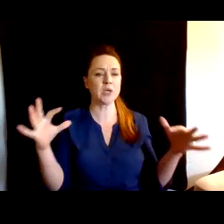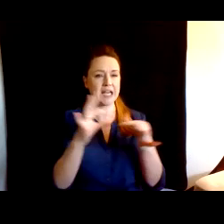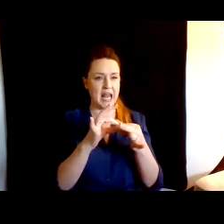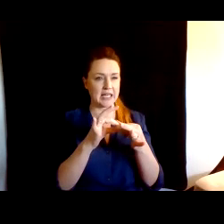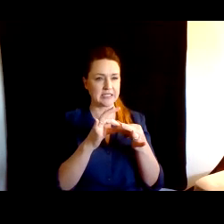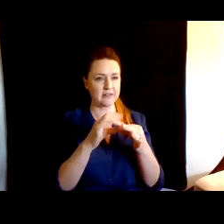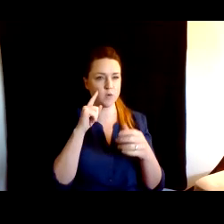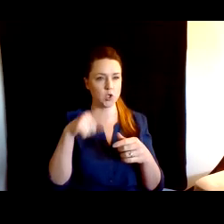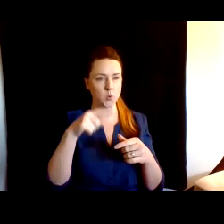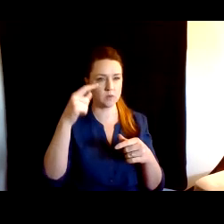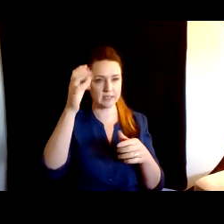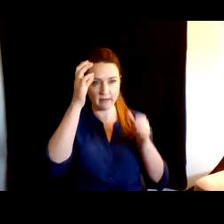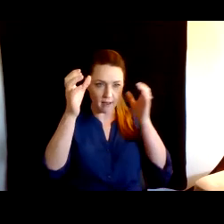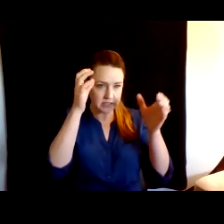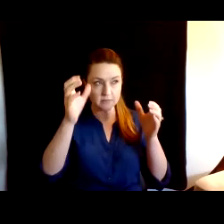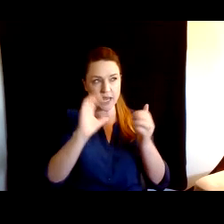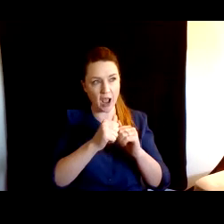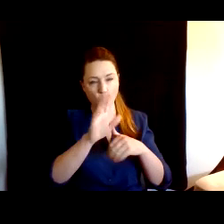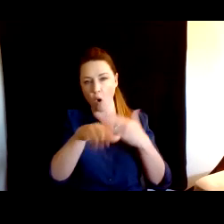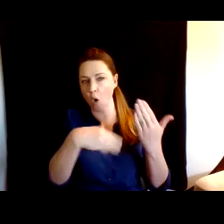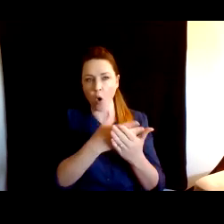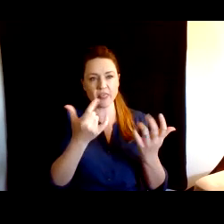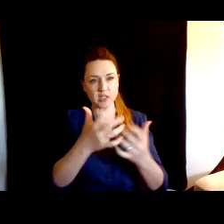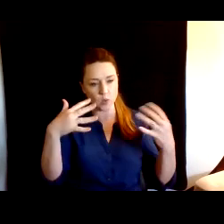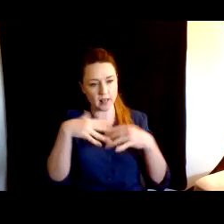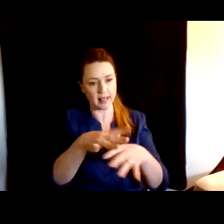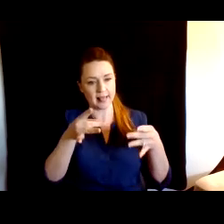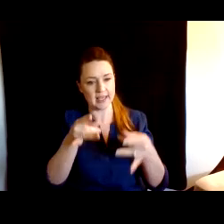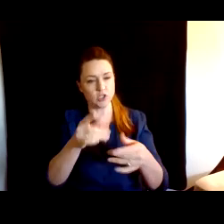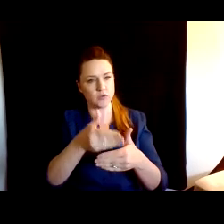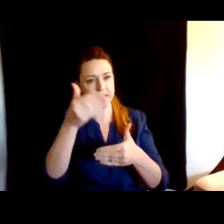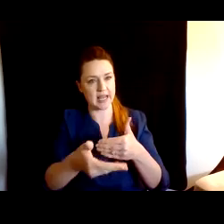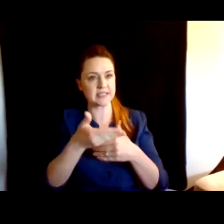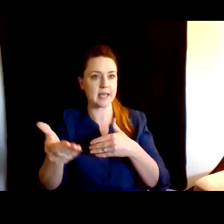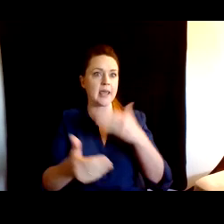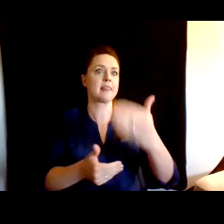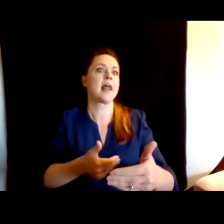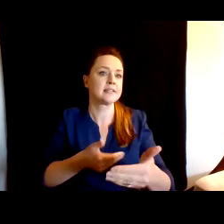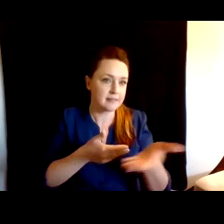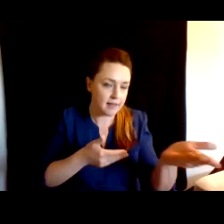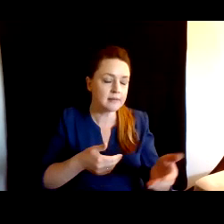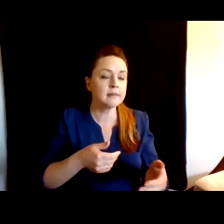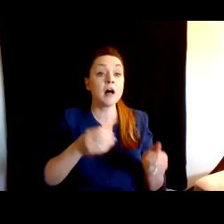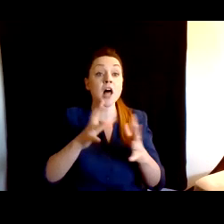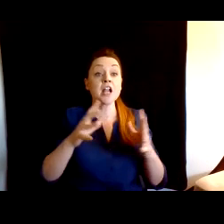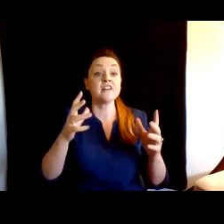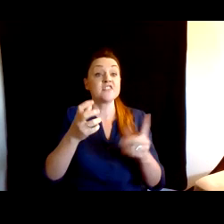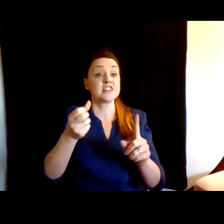in terms of how all of these things kind of lead into the next thing and the next thing. Much of the damage and the destruction caused by disasters